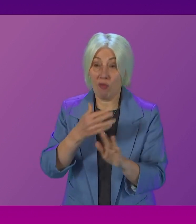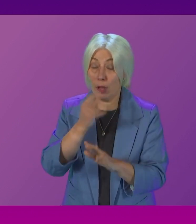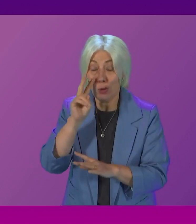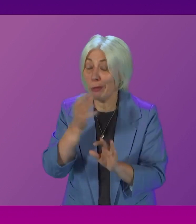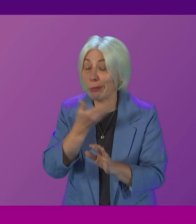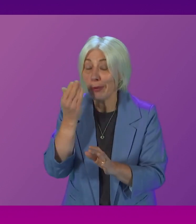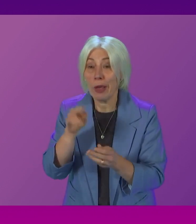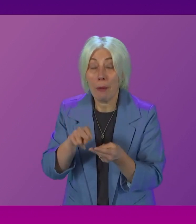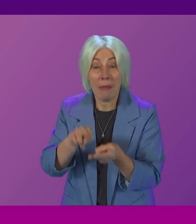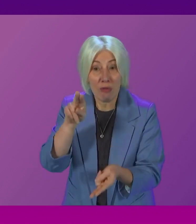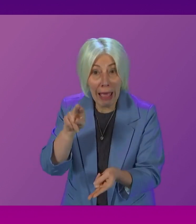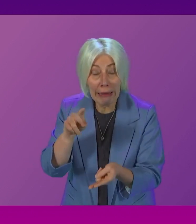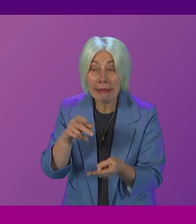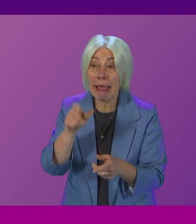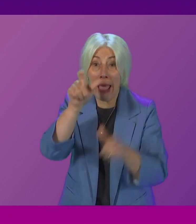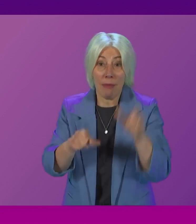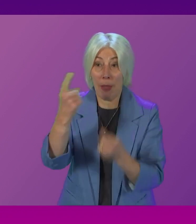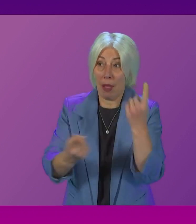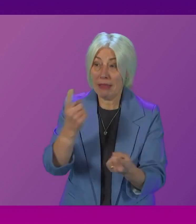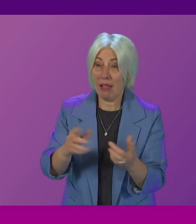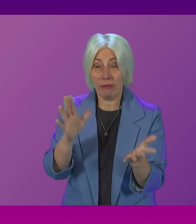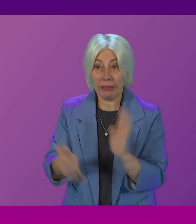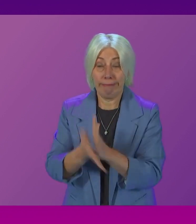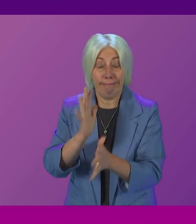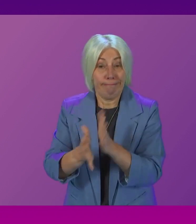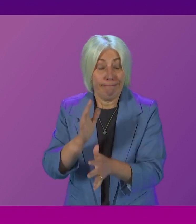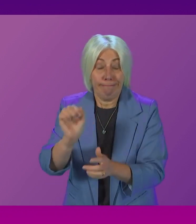and the travelling public face further disruption. Although this is not a matter